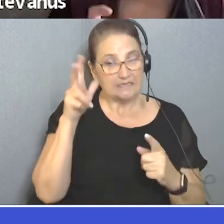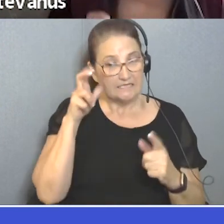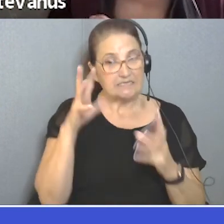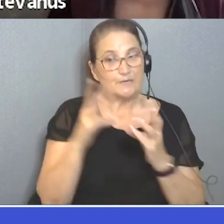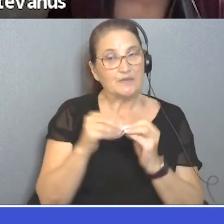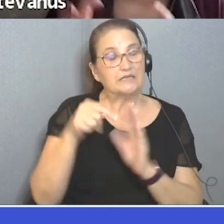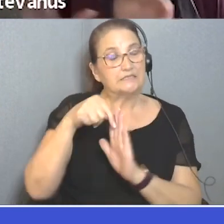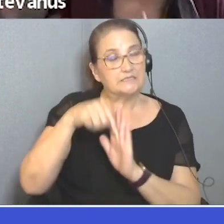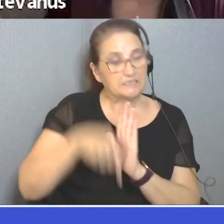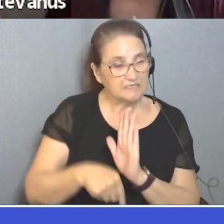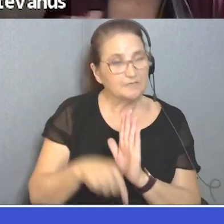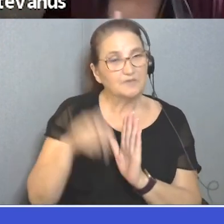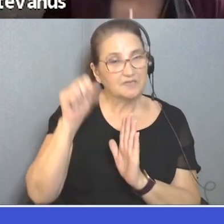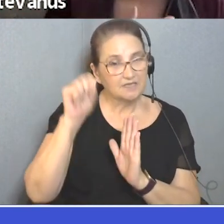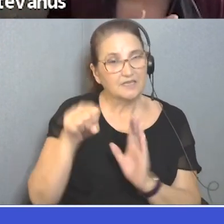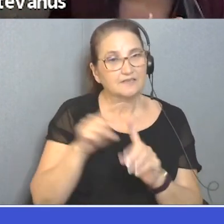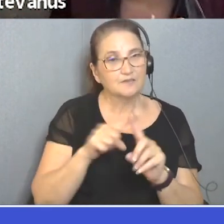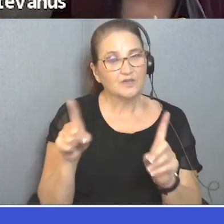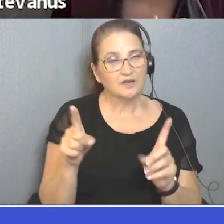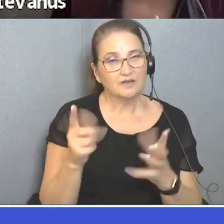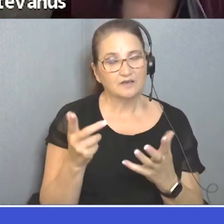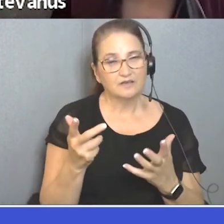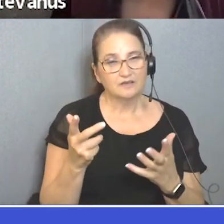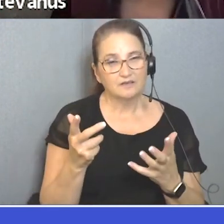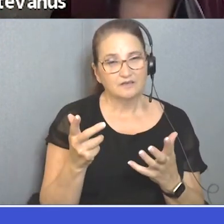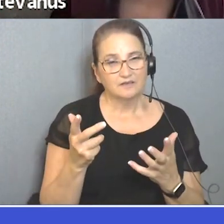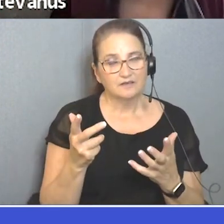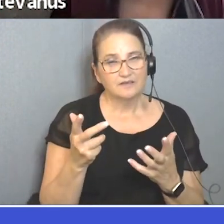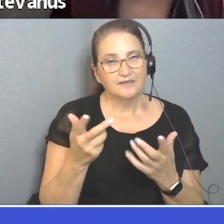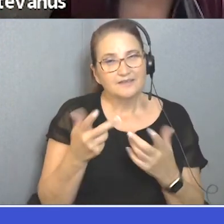shallower, I do think listening sessions are deep.